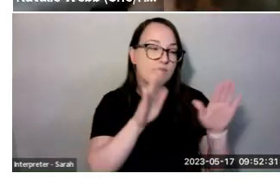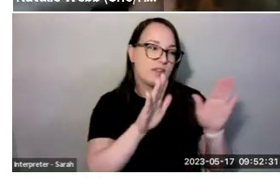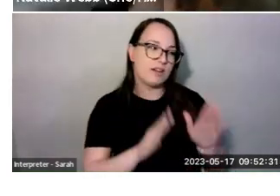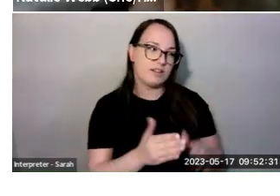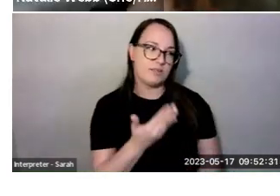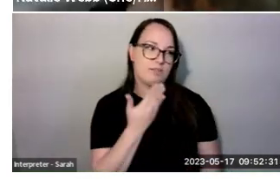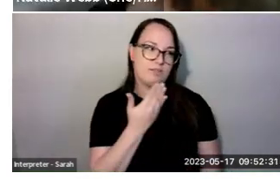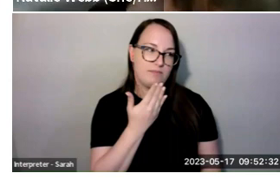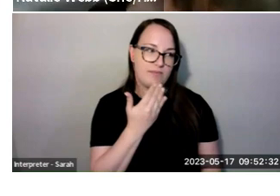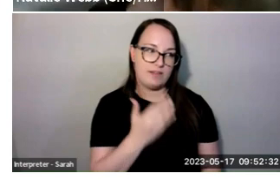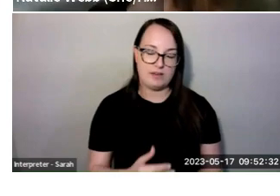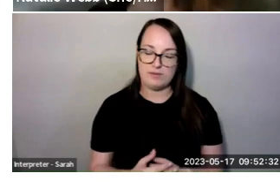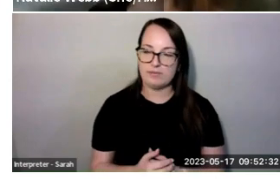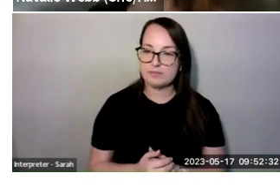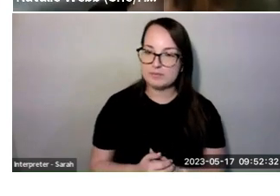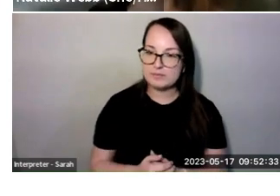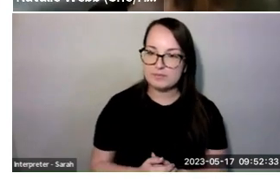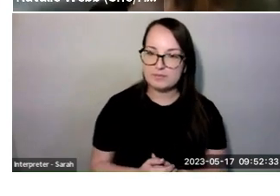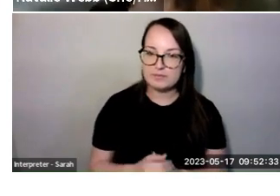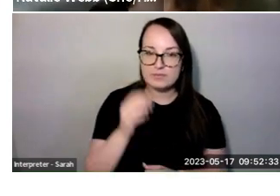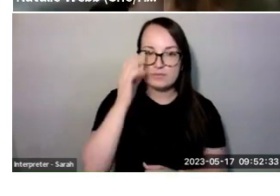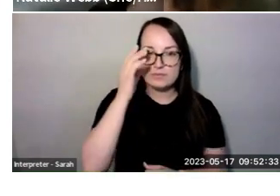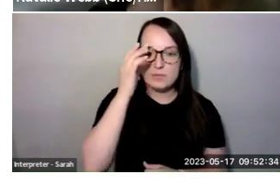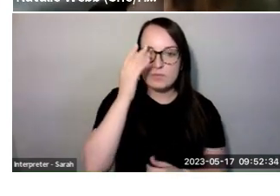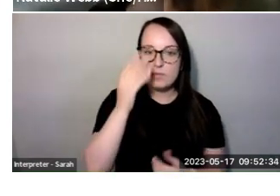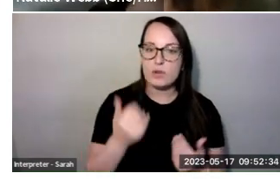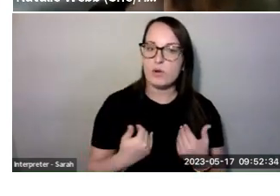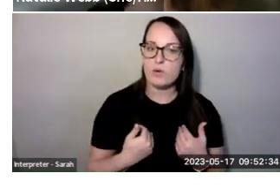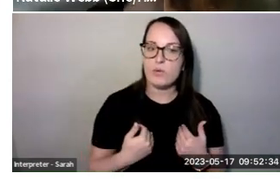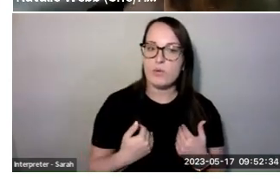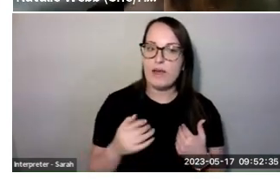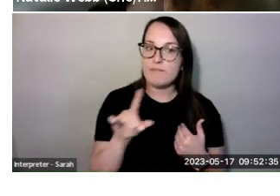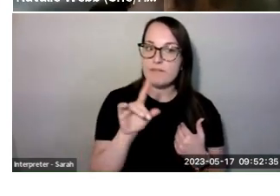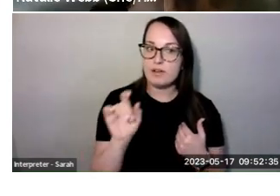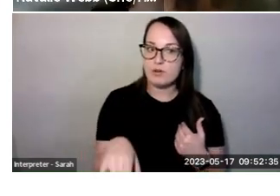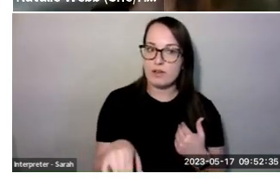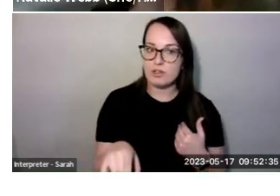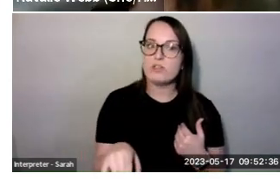That doesn't mean they are certified. Natalie: Awesome.